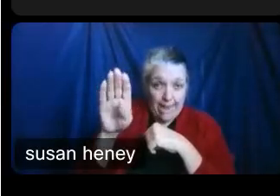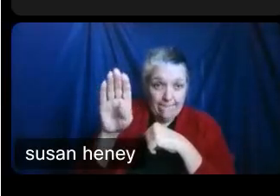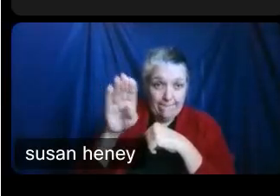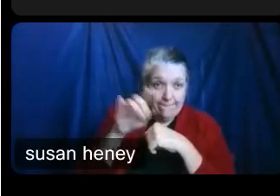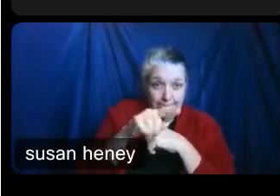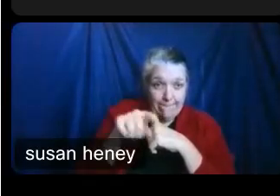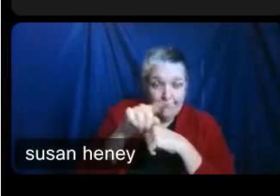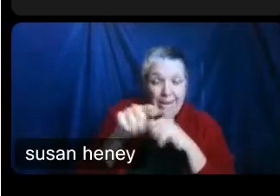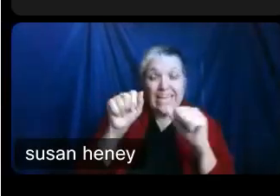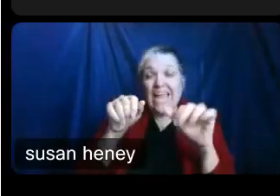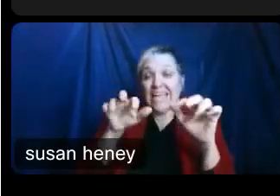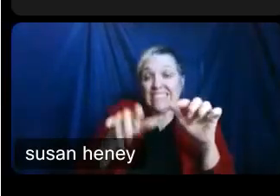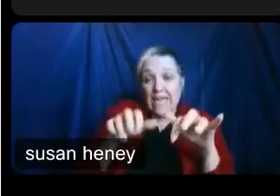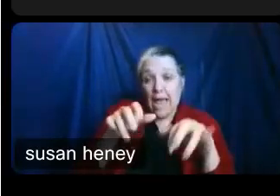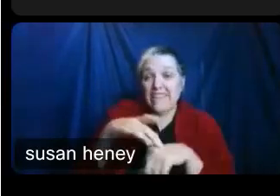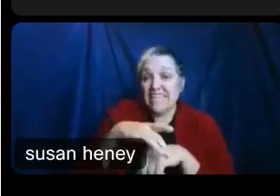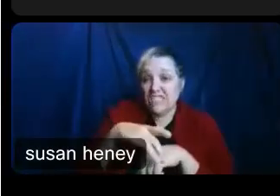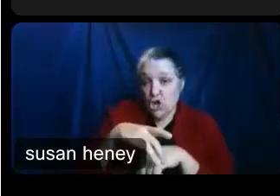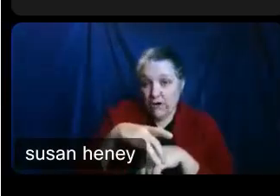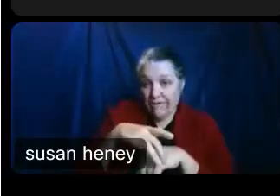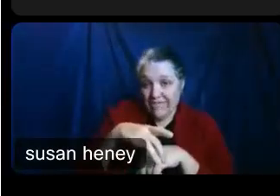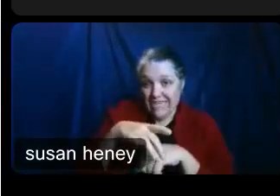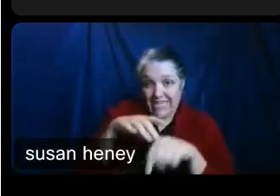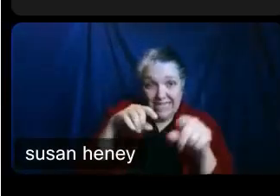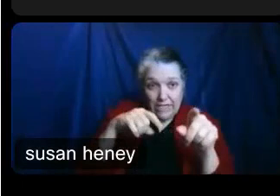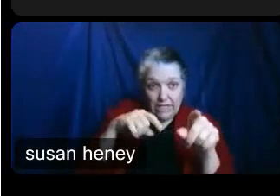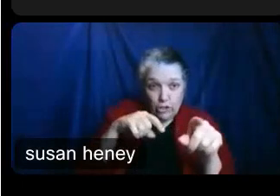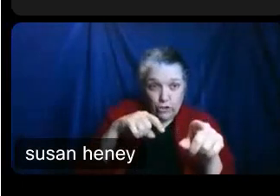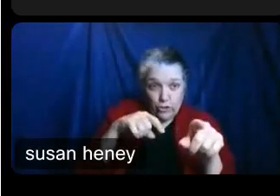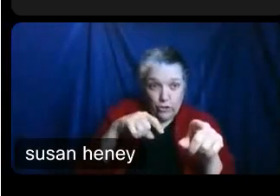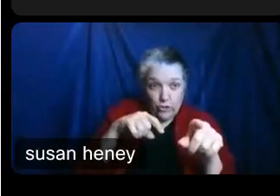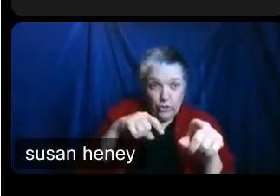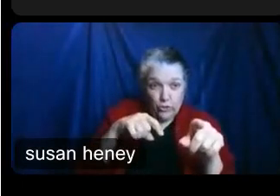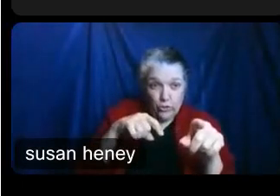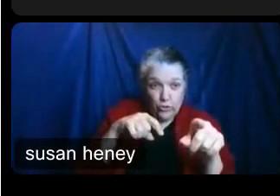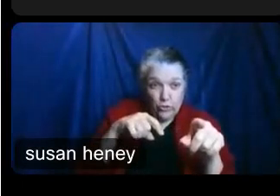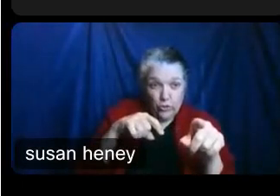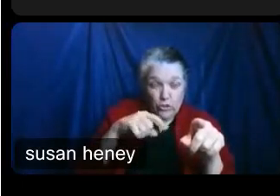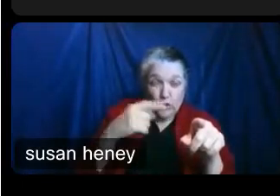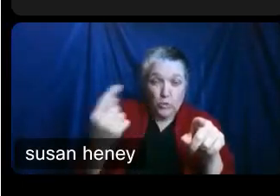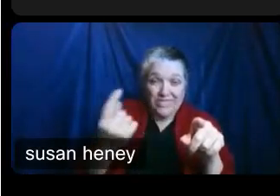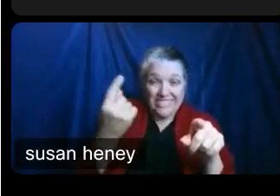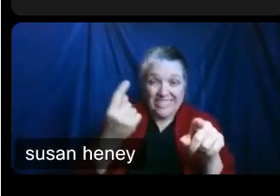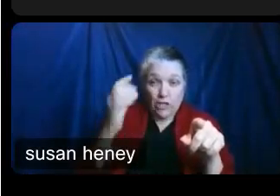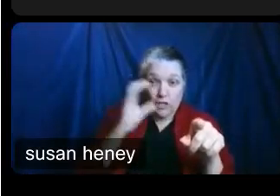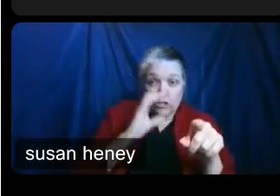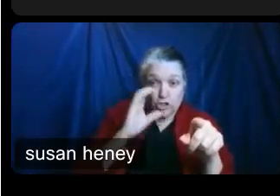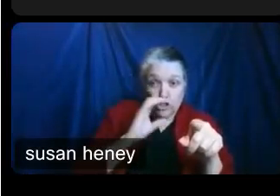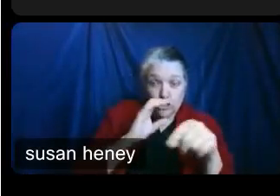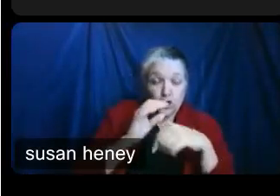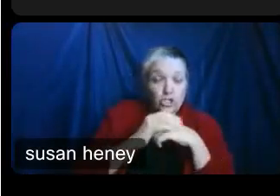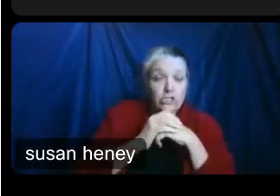in the geography into the single search as we've done before. So, you can start typing